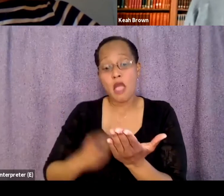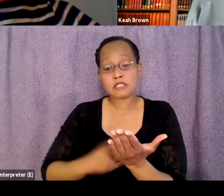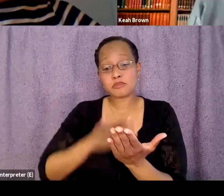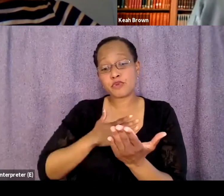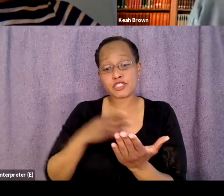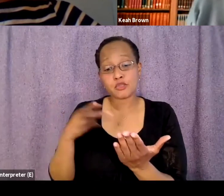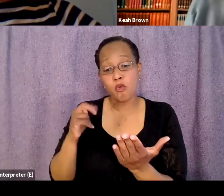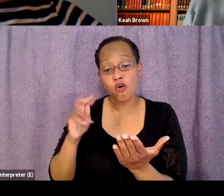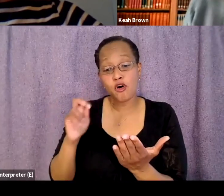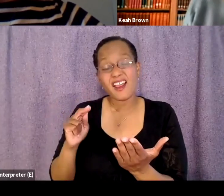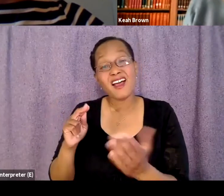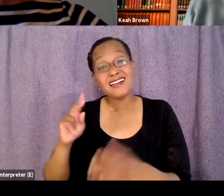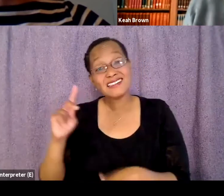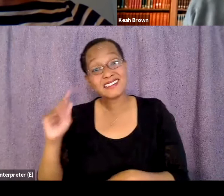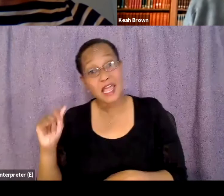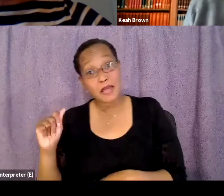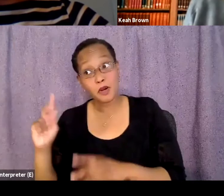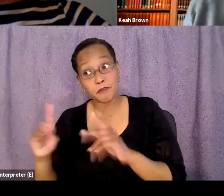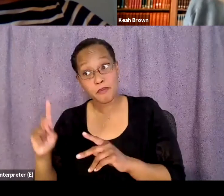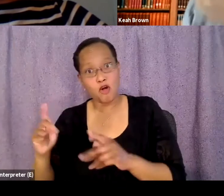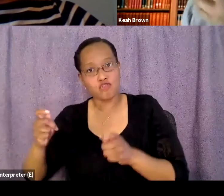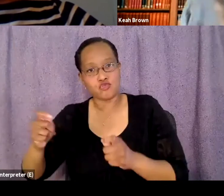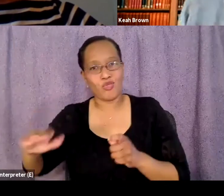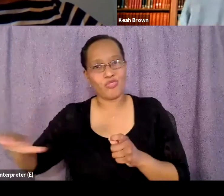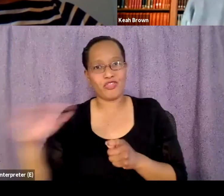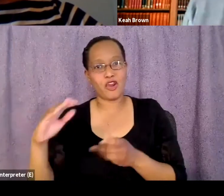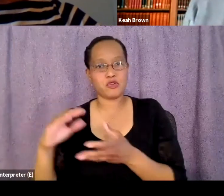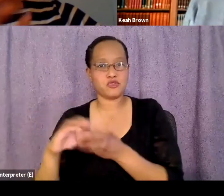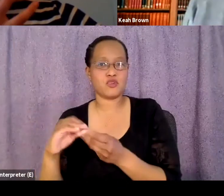their narrative trumps that in any way, like, I think the fact that they're able.